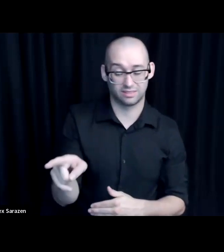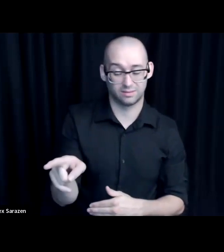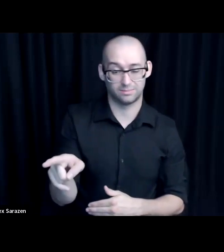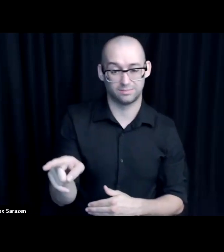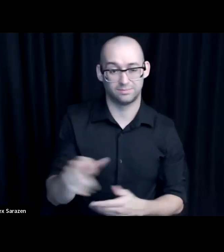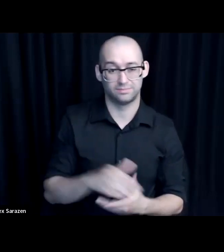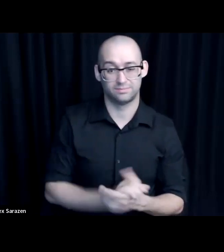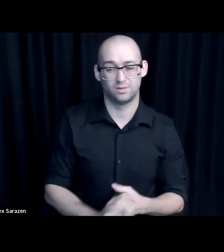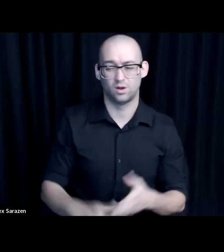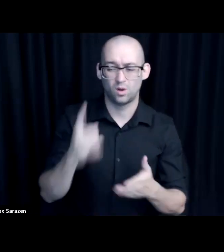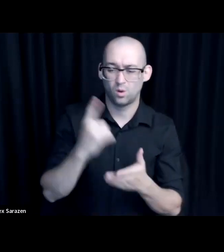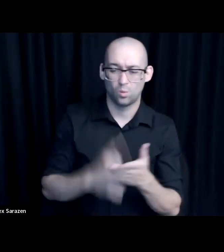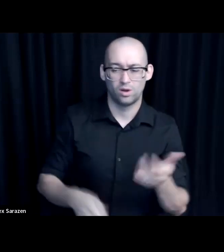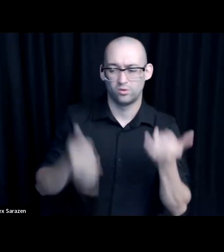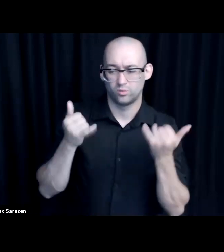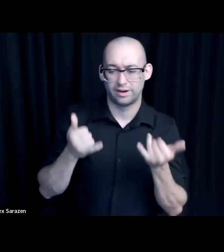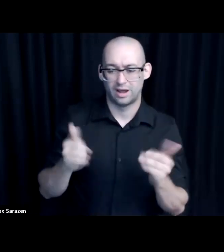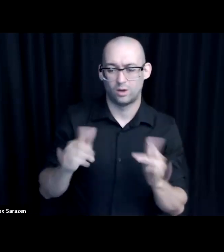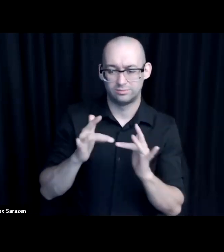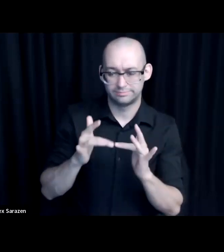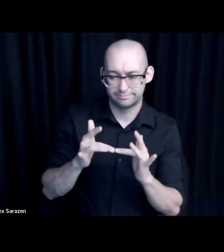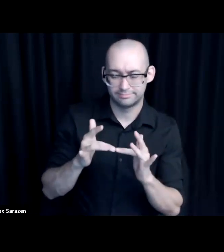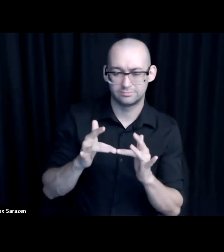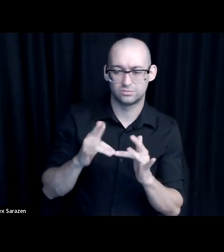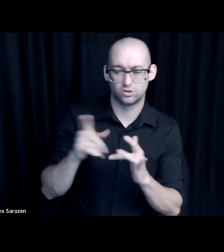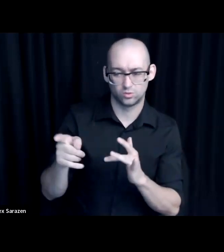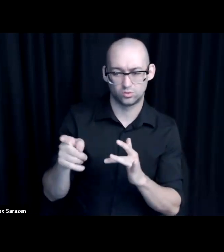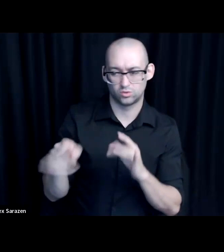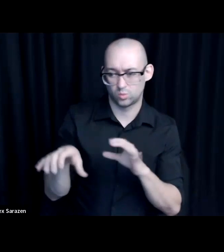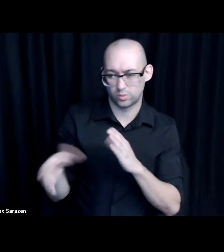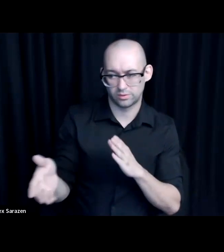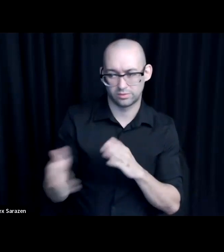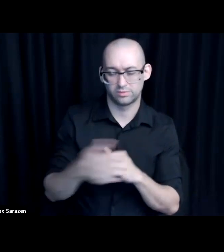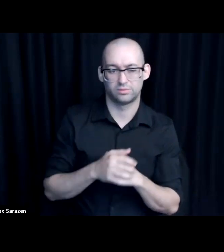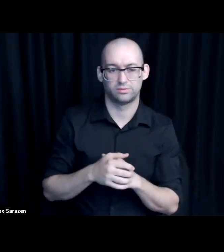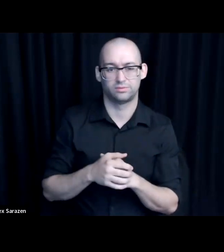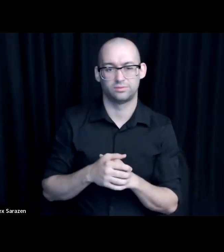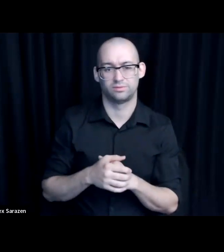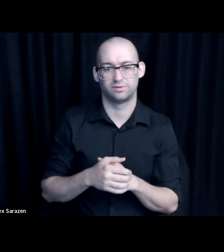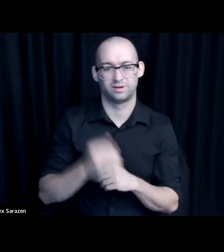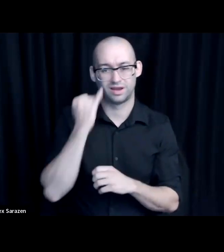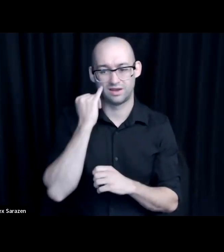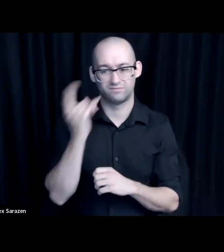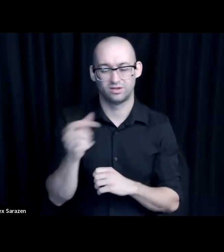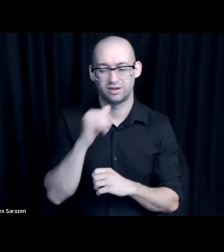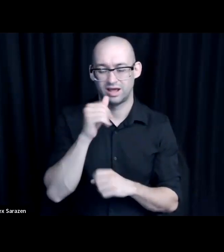what current broadband or digital equity work are you doing, if they're not working, and it can